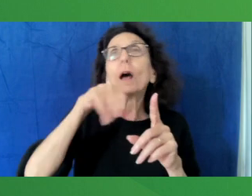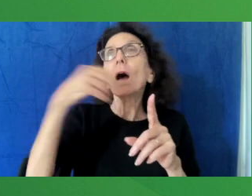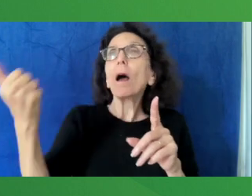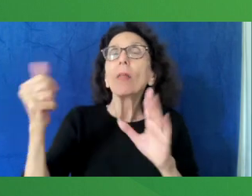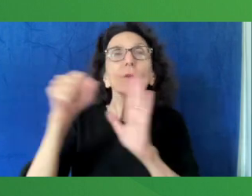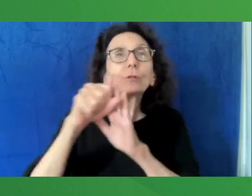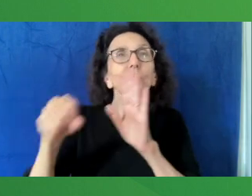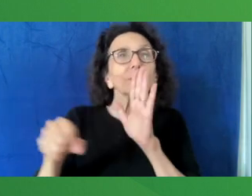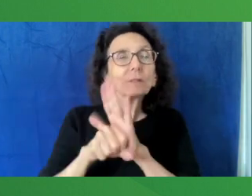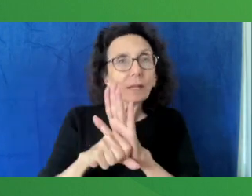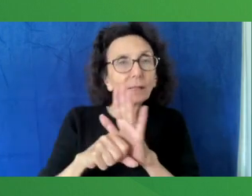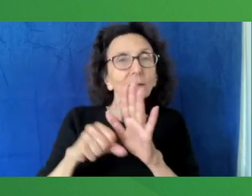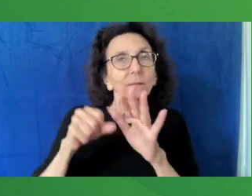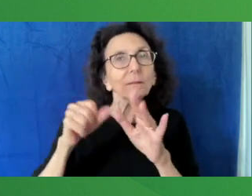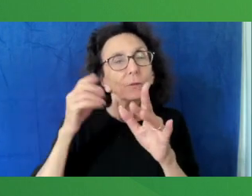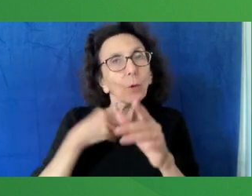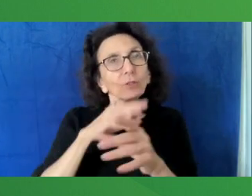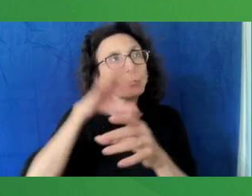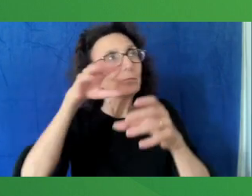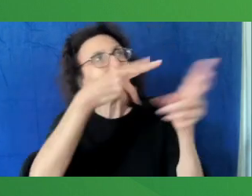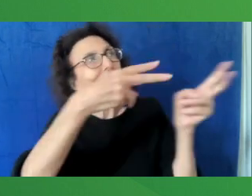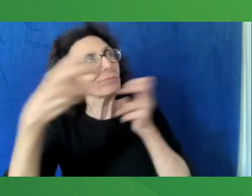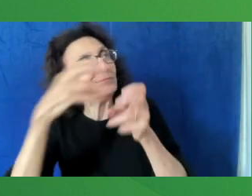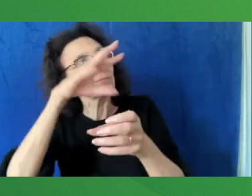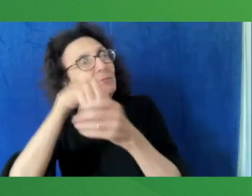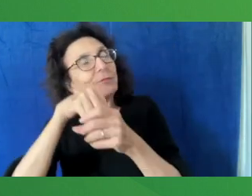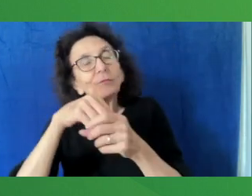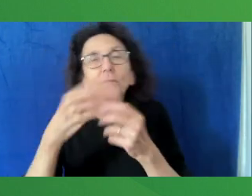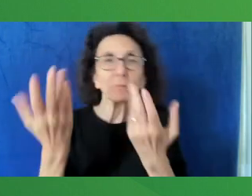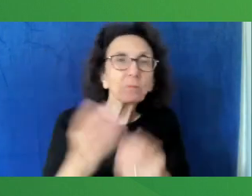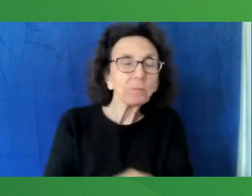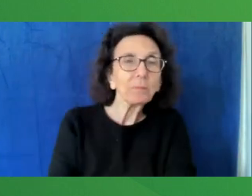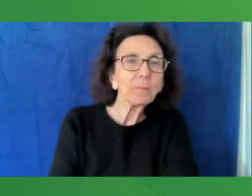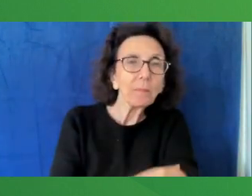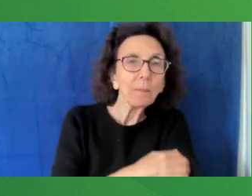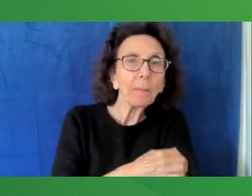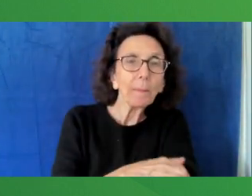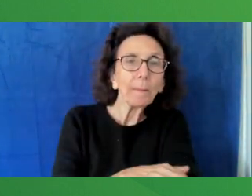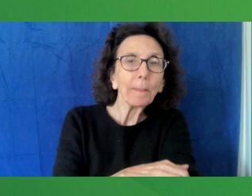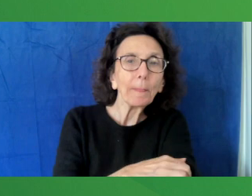is mentioned in the lesson. Next slide, please. OK.